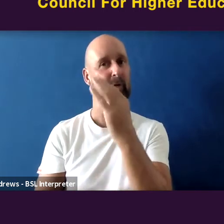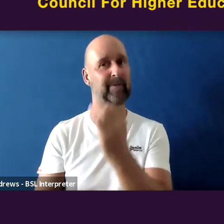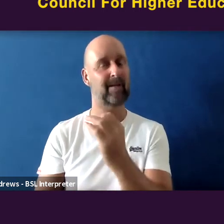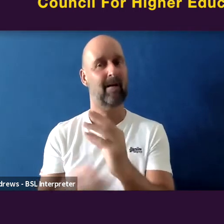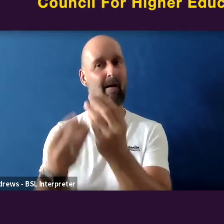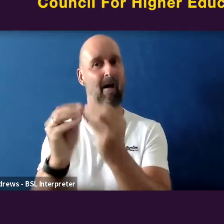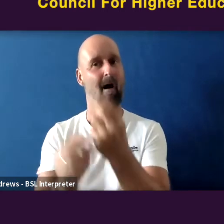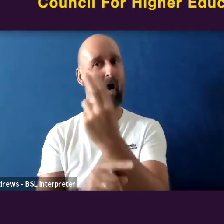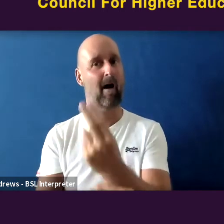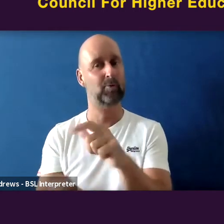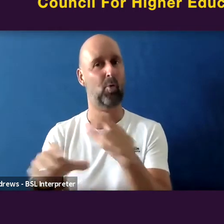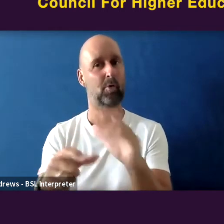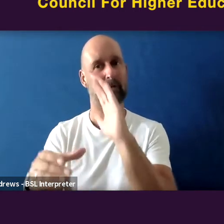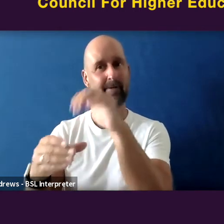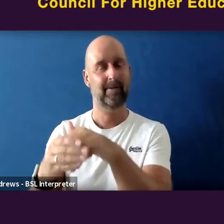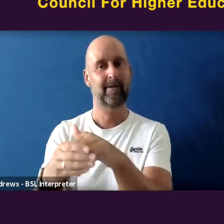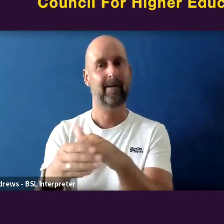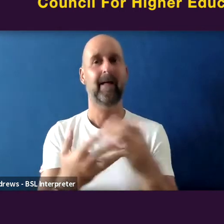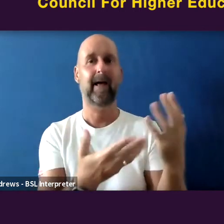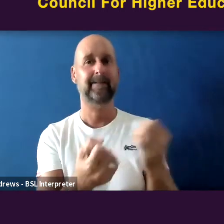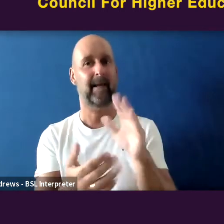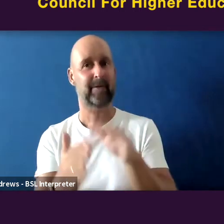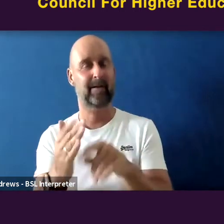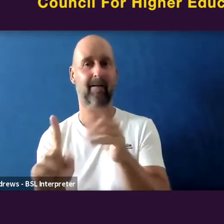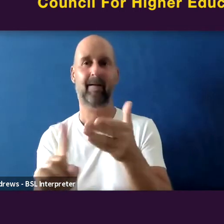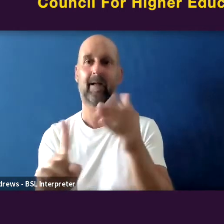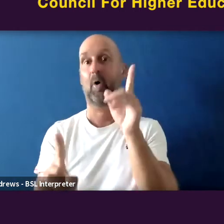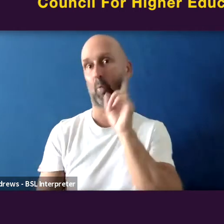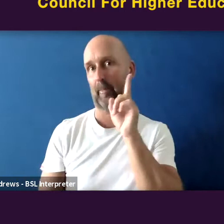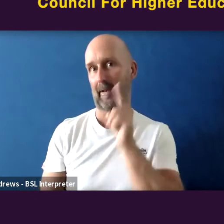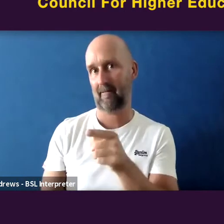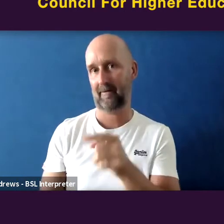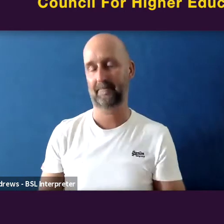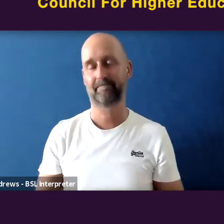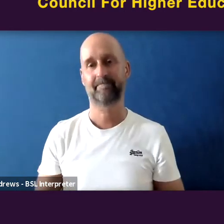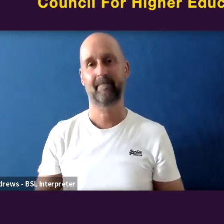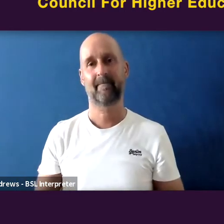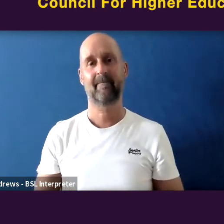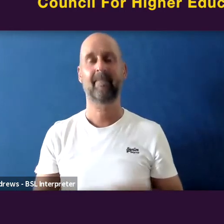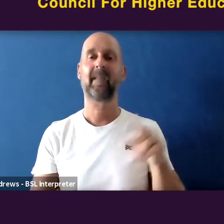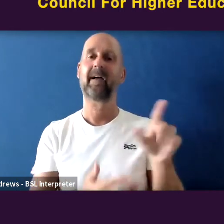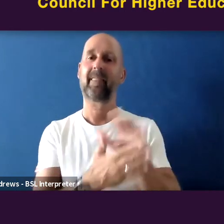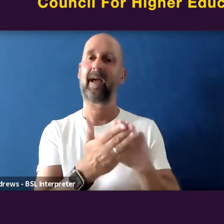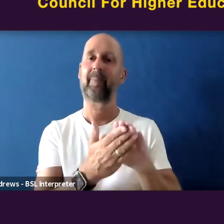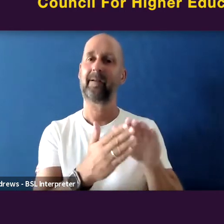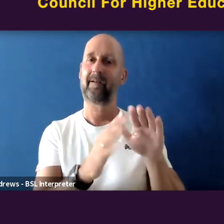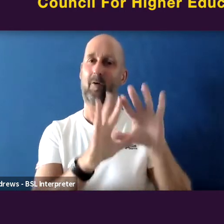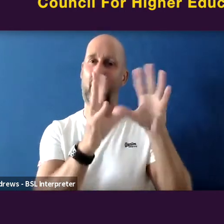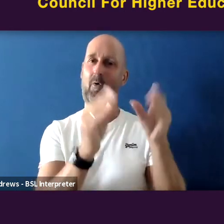course acceptances identifying as women, which is 9% greater than the overall Higher Education rate.